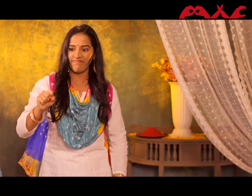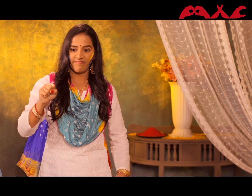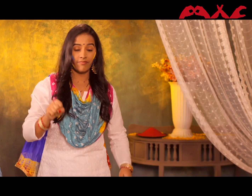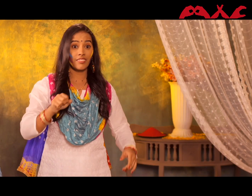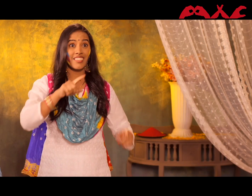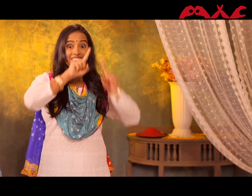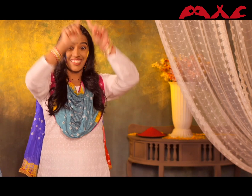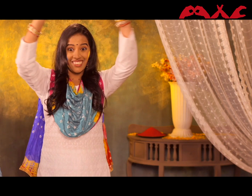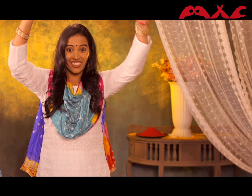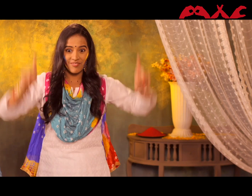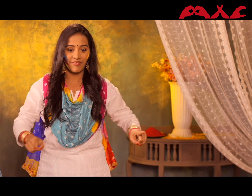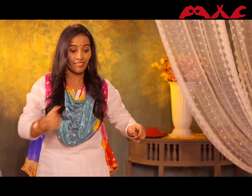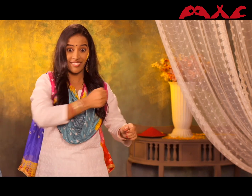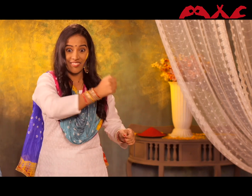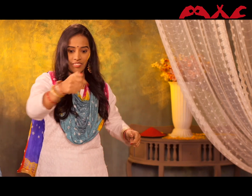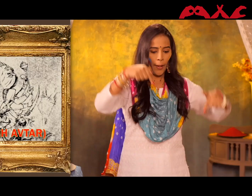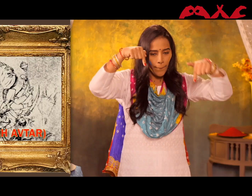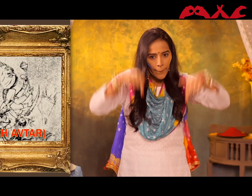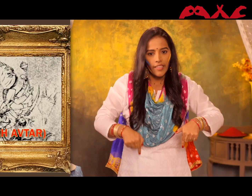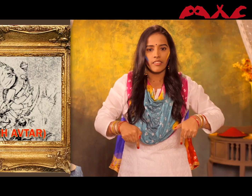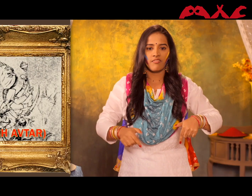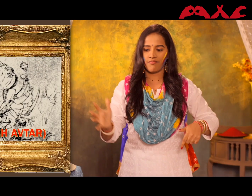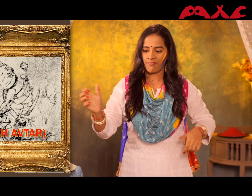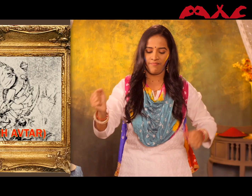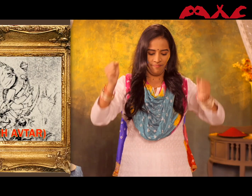He caught hold of the king and took him to the doorstep of the palace.